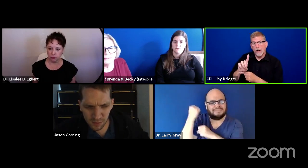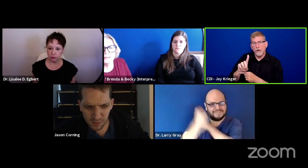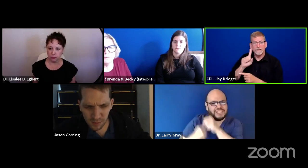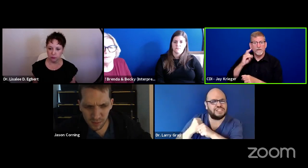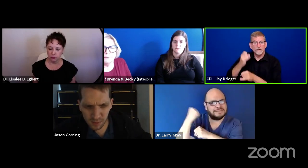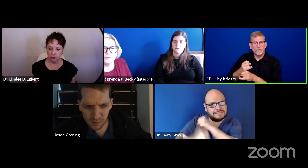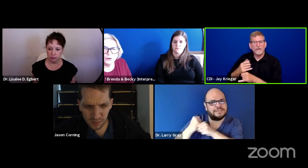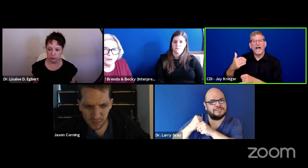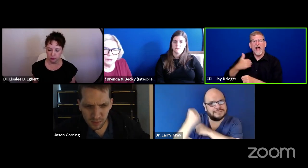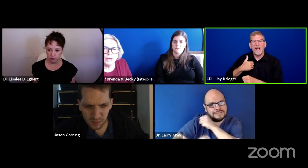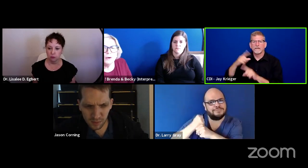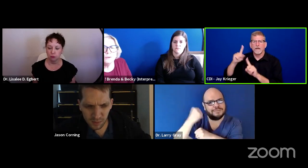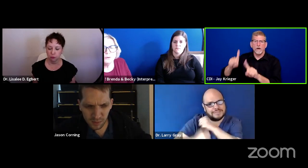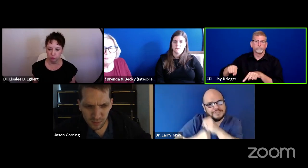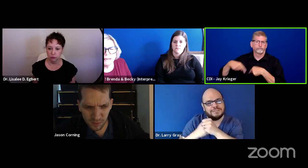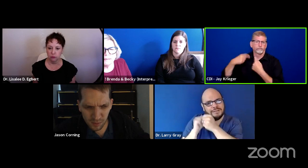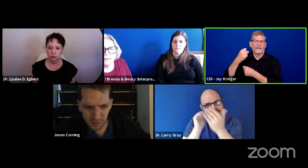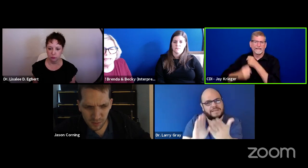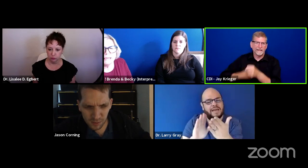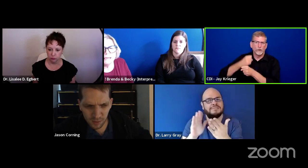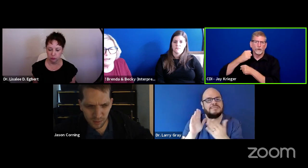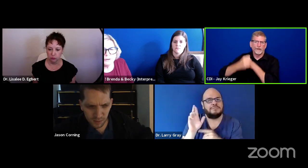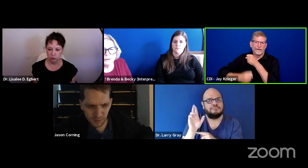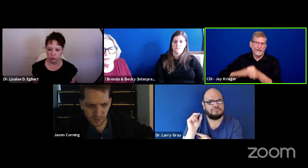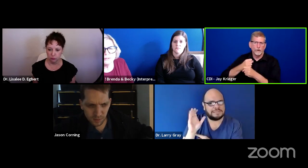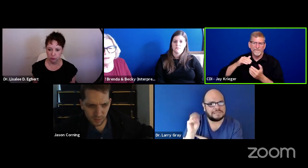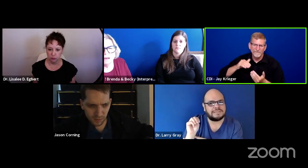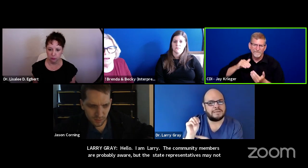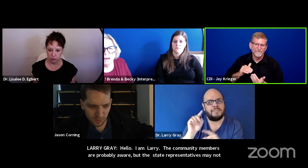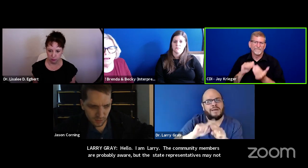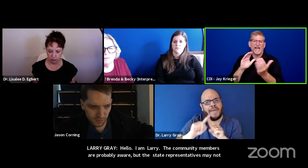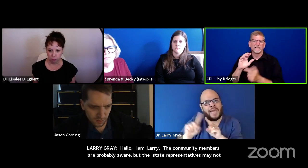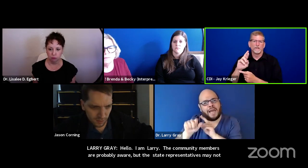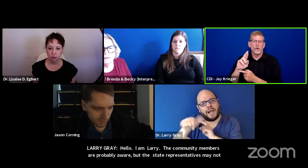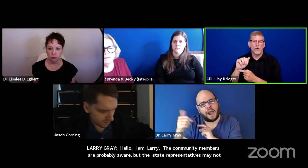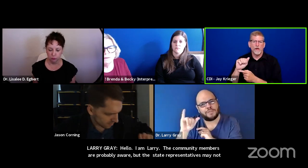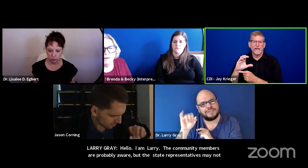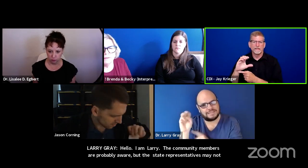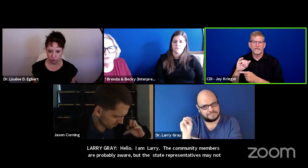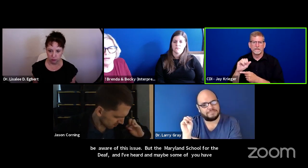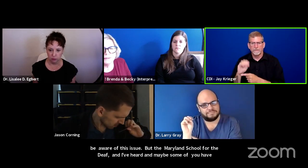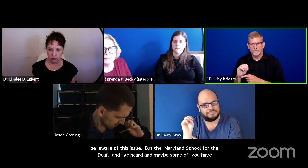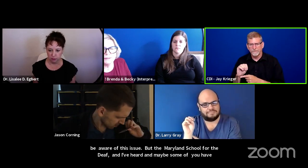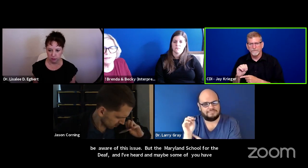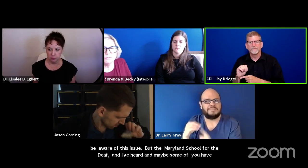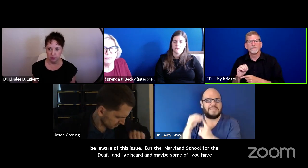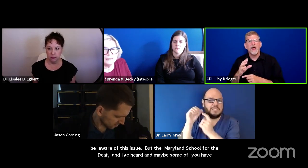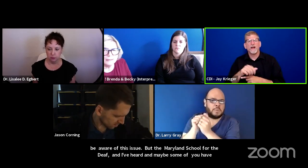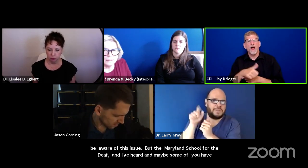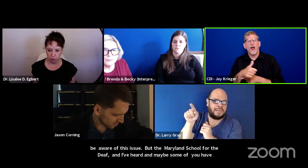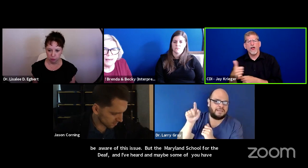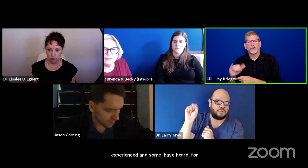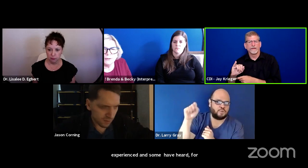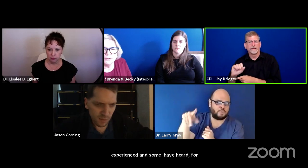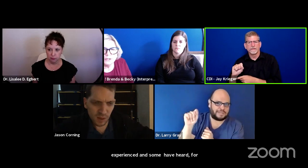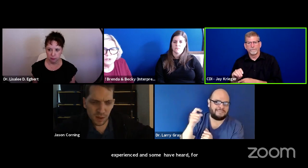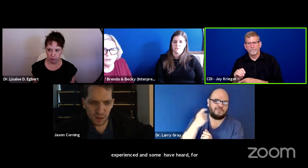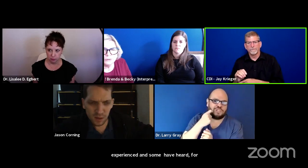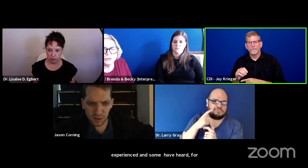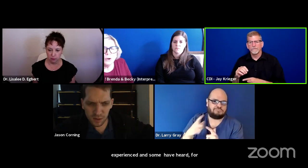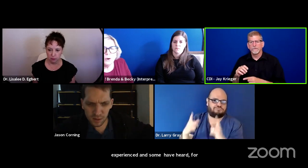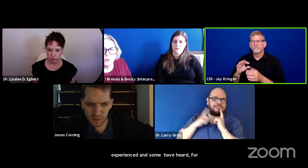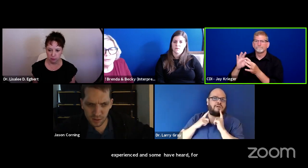and some have heard, for many, many years have addressed racism and other issues with